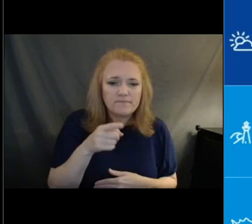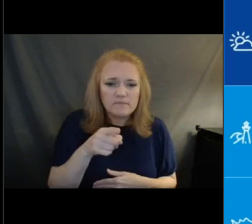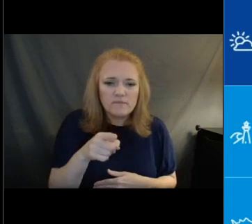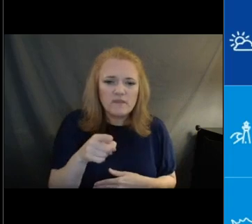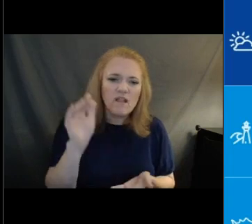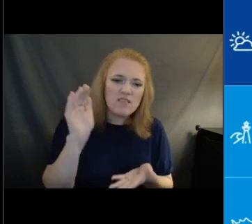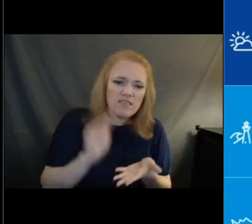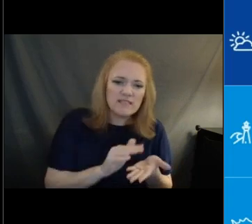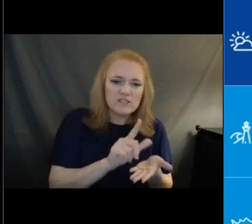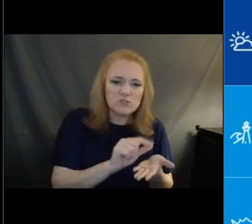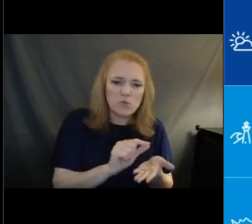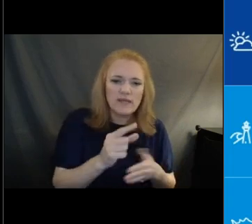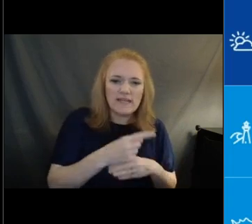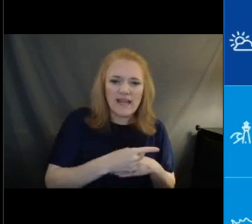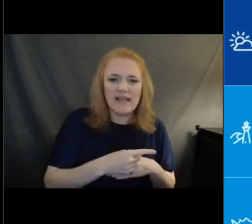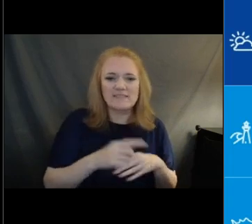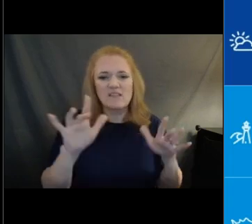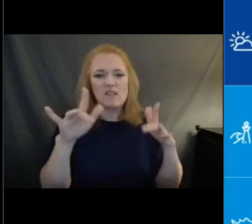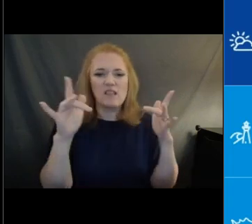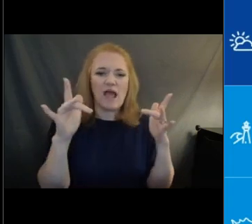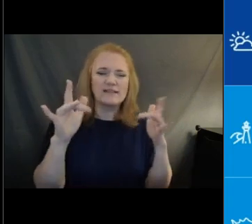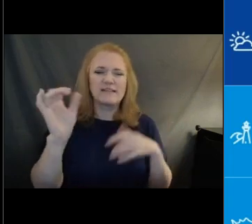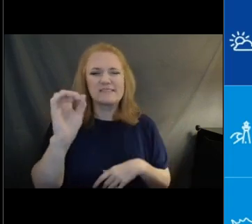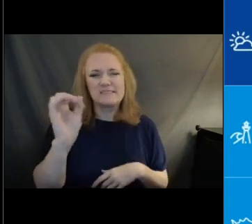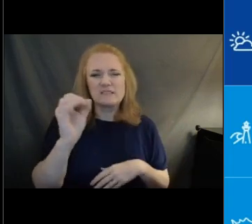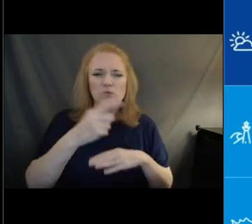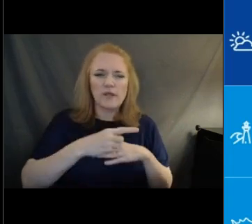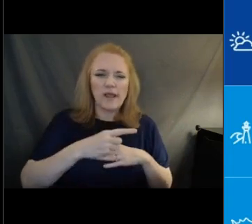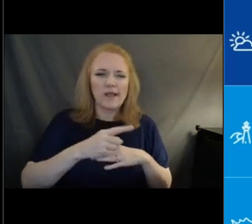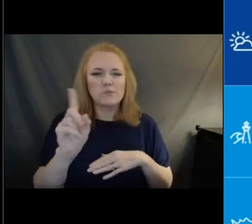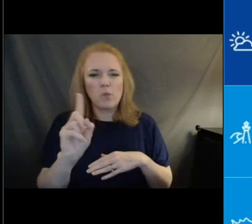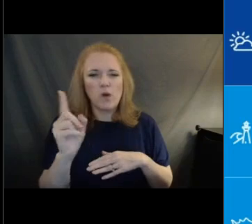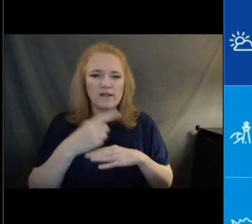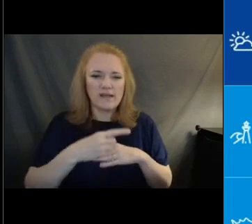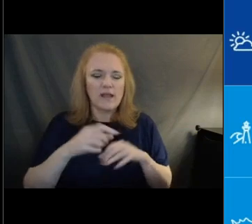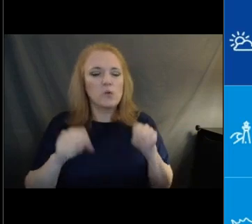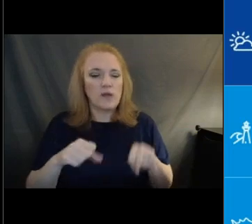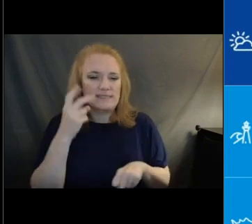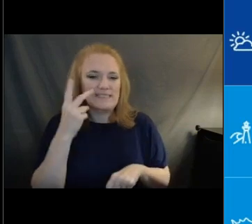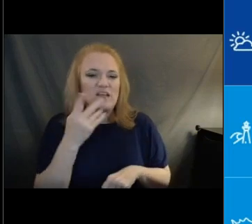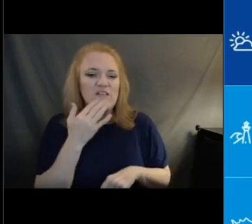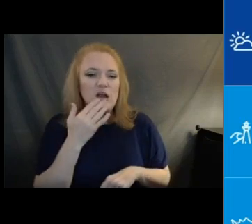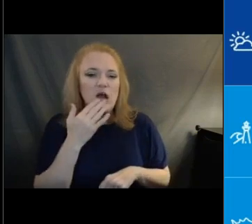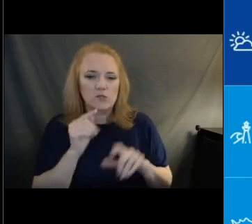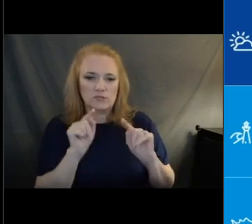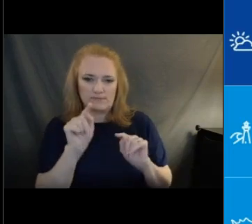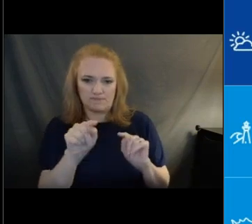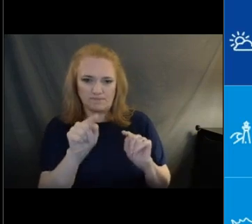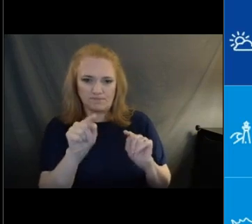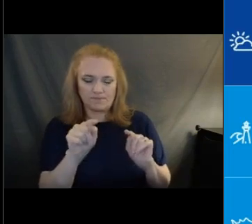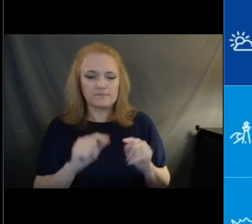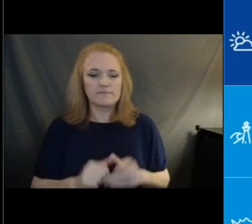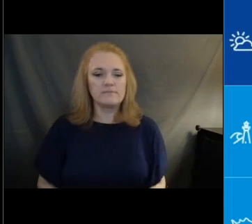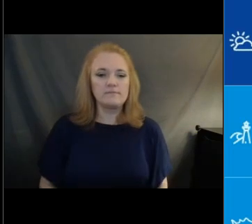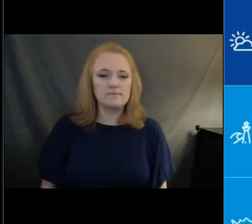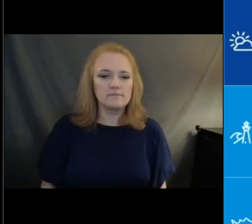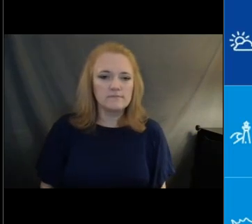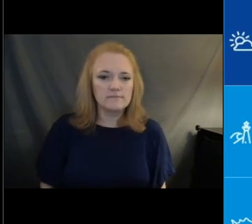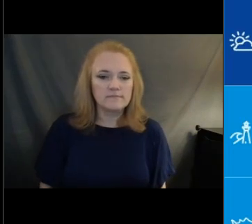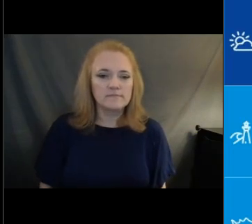the lighter beige colors for less days exceeding or reaching that threshold. Next slide please.